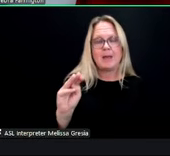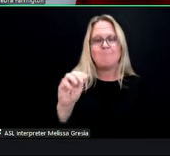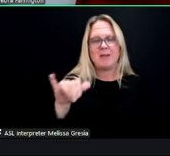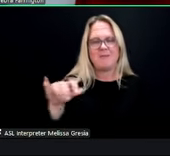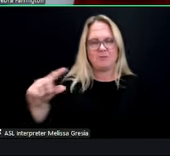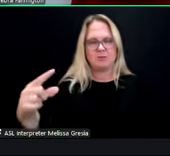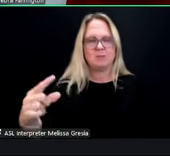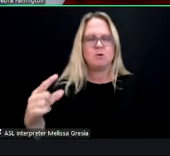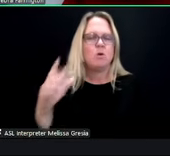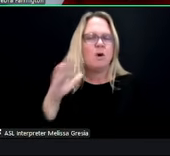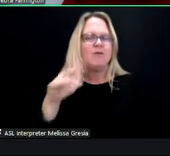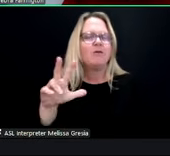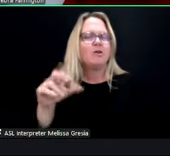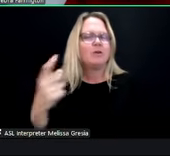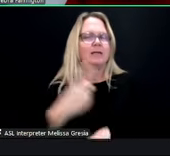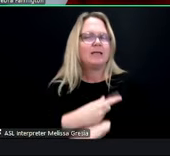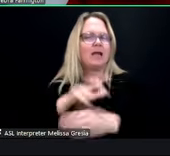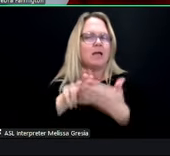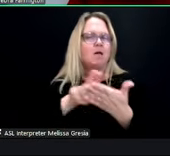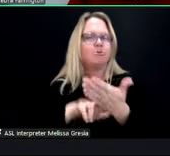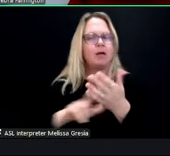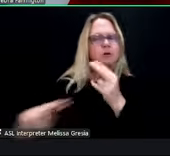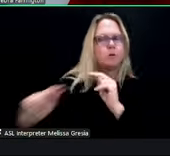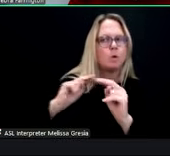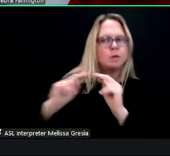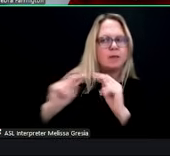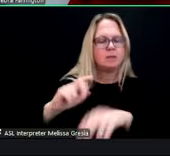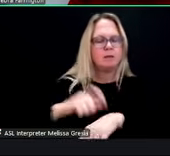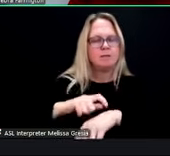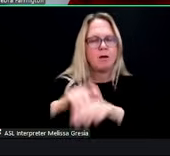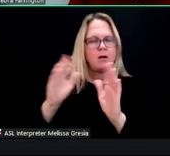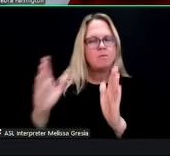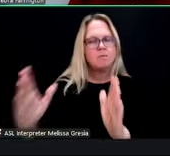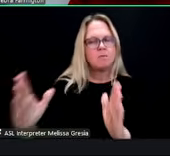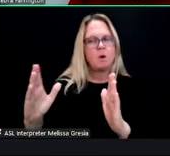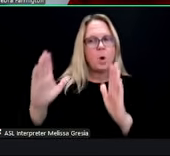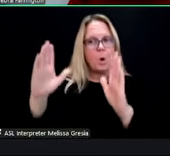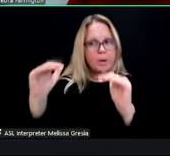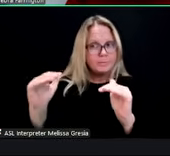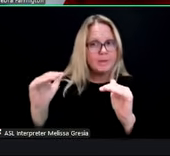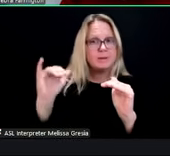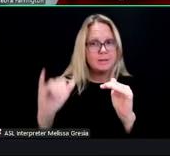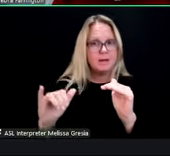We'll have a 30-day contract negotiation period and hope that expect that Roots Hubs will start